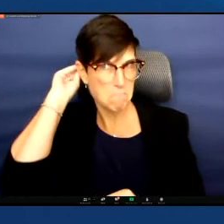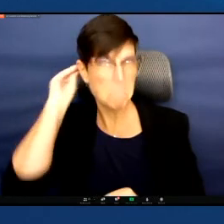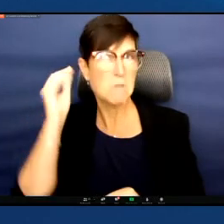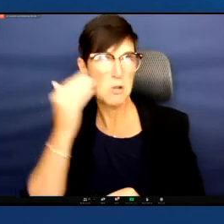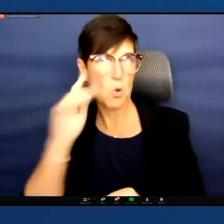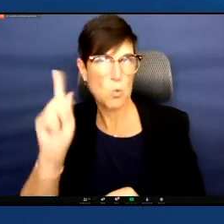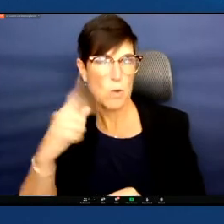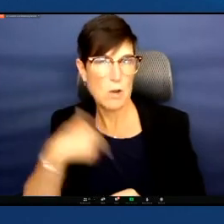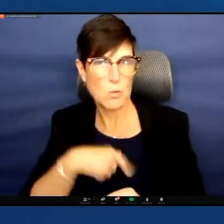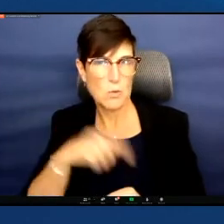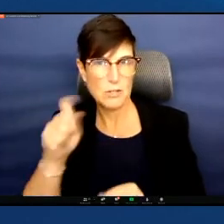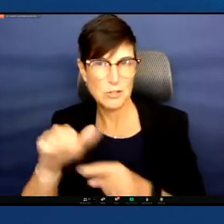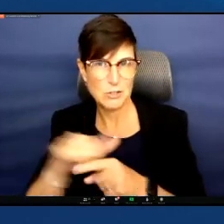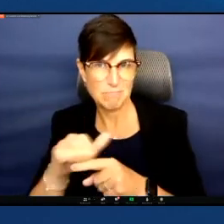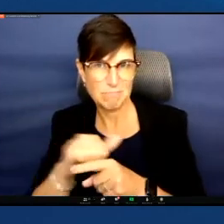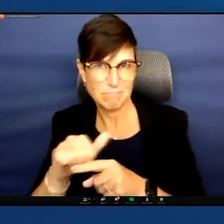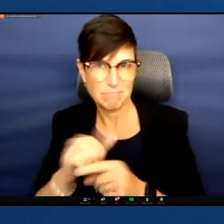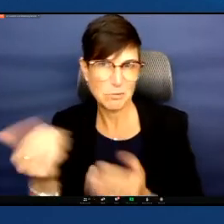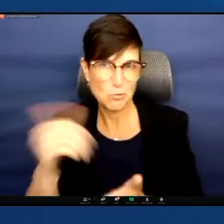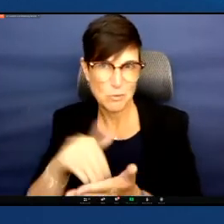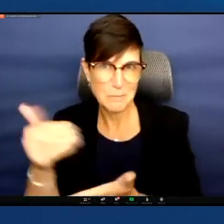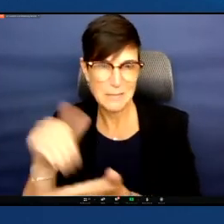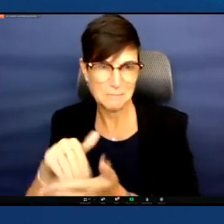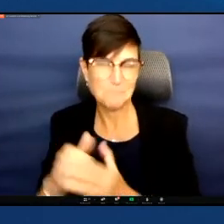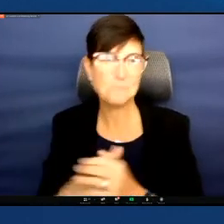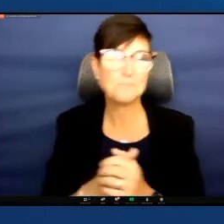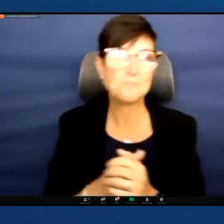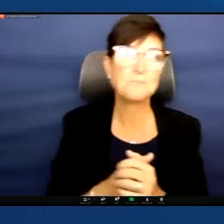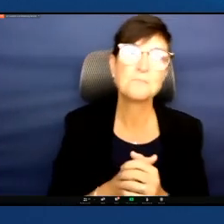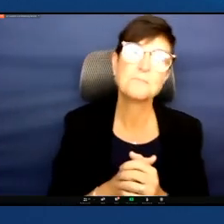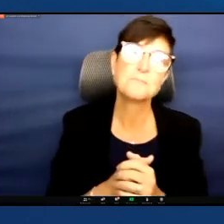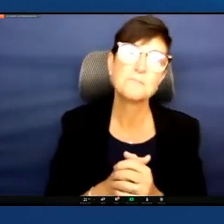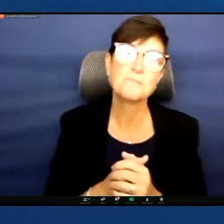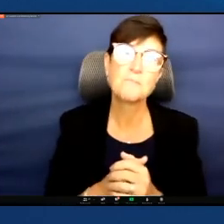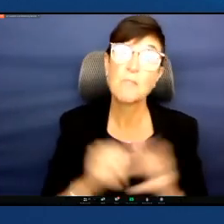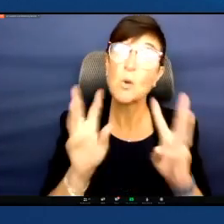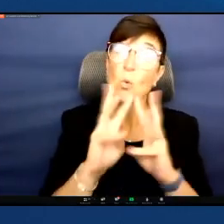in terms of the overview. For this presentation, I'll really be covering four areas.